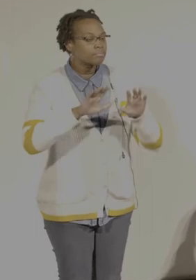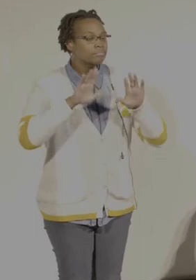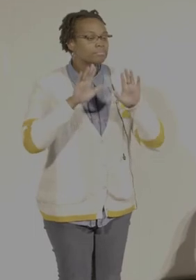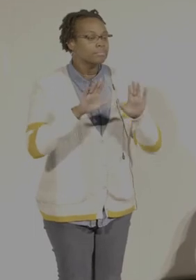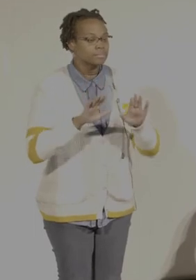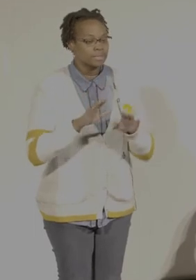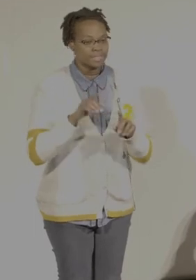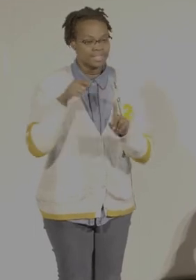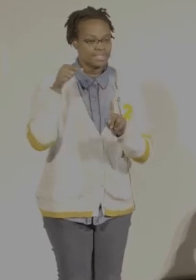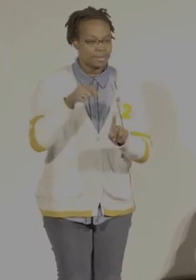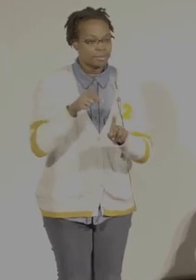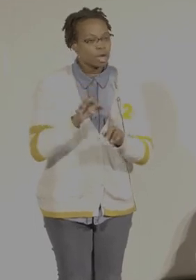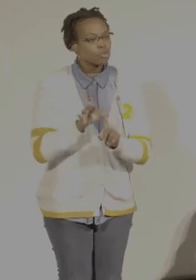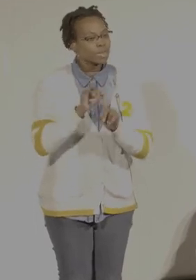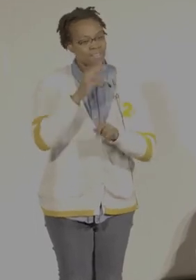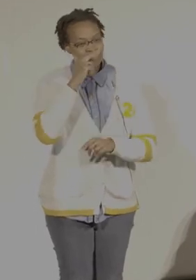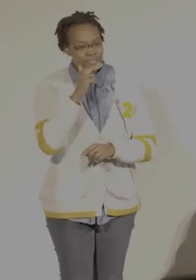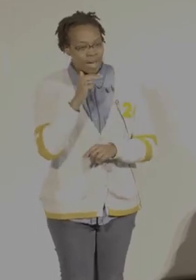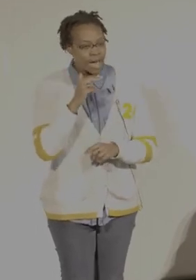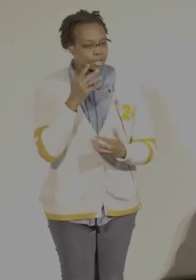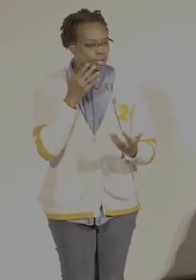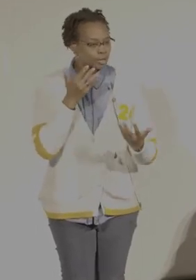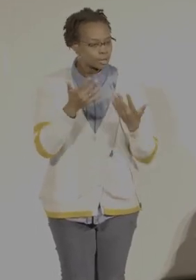unique, funny, charming, complicated, charismatic,